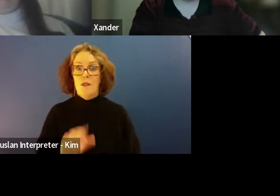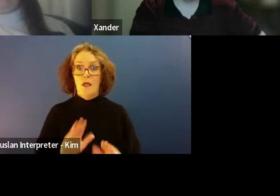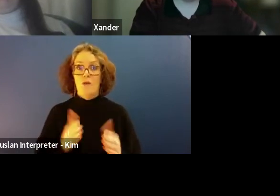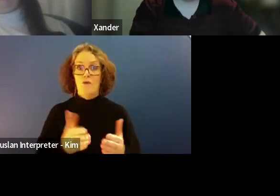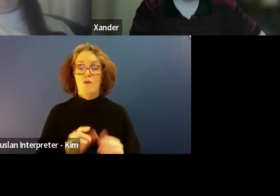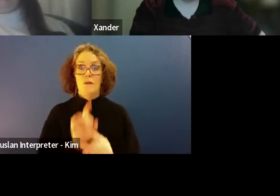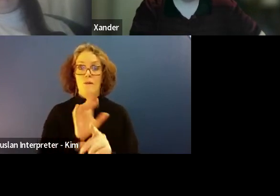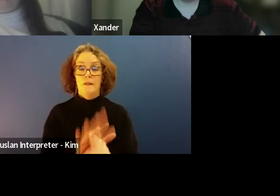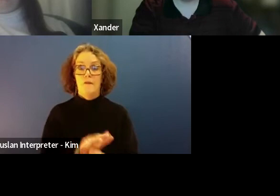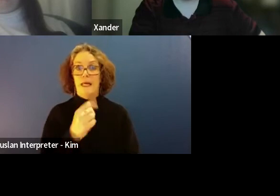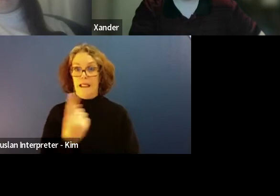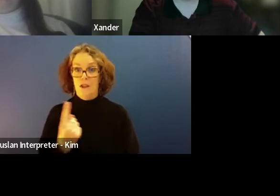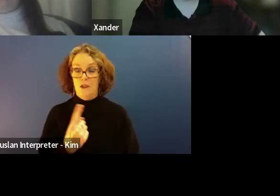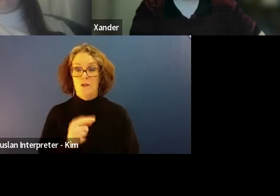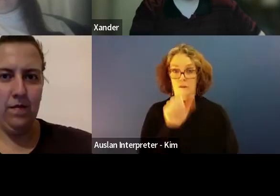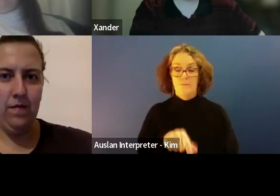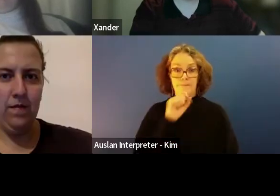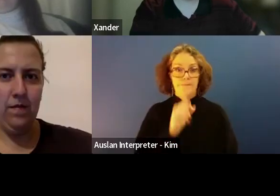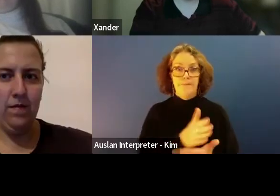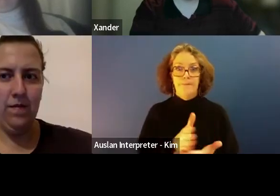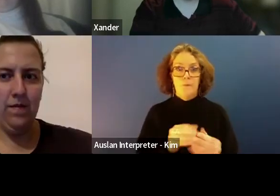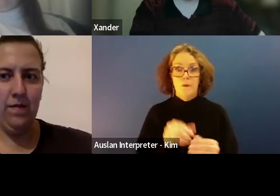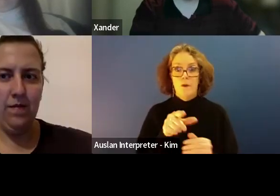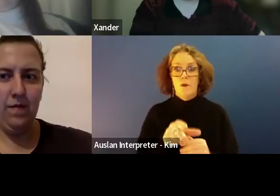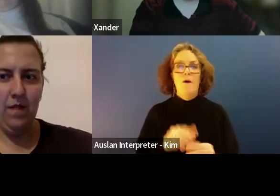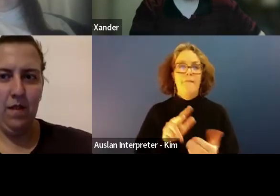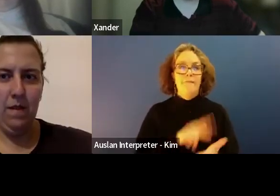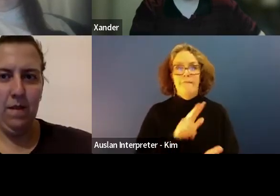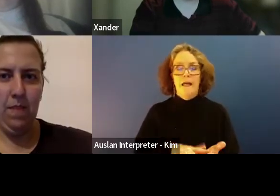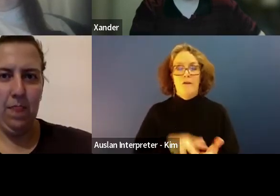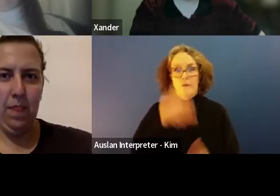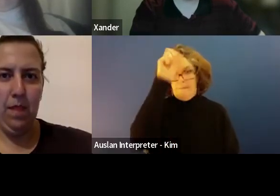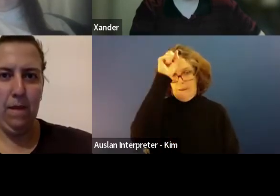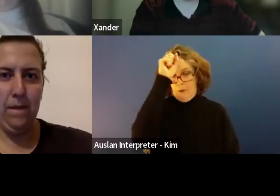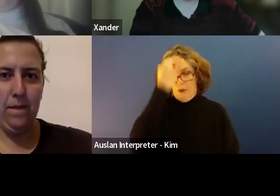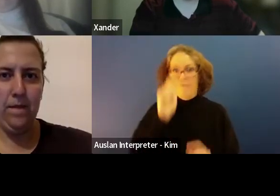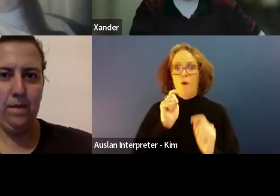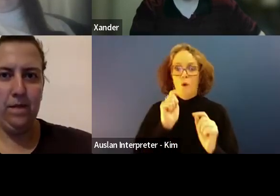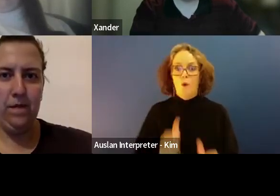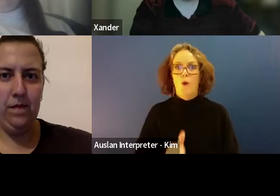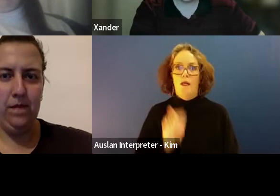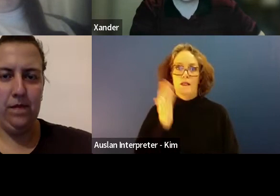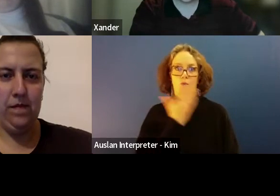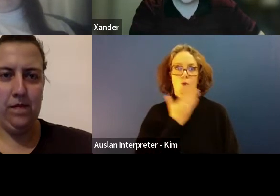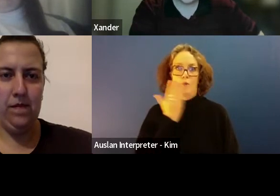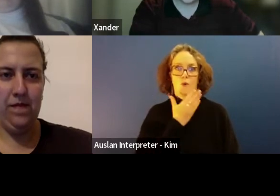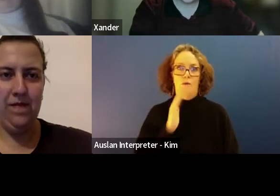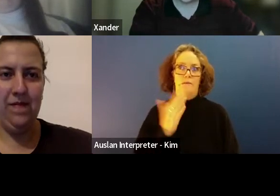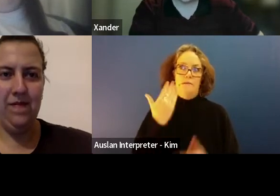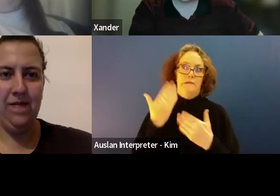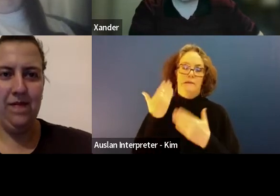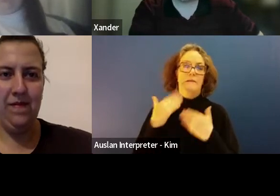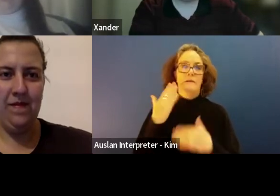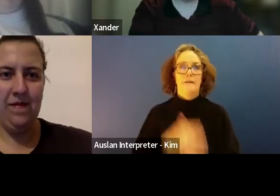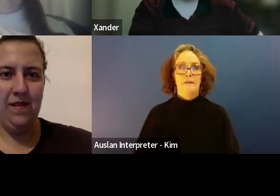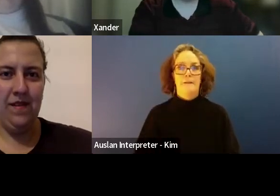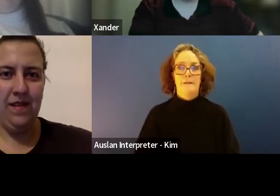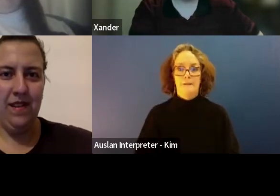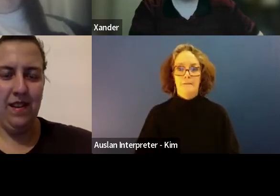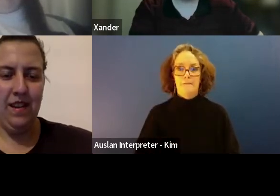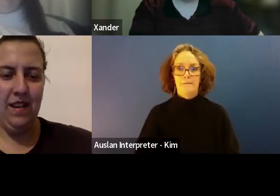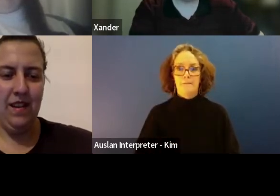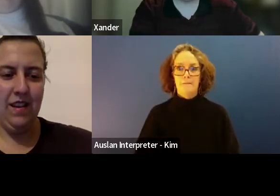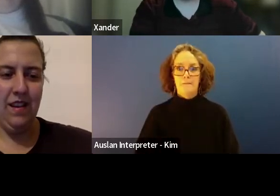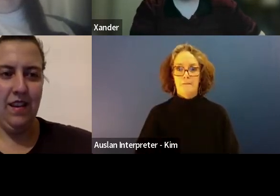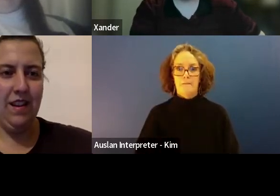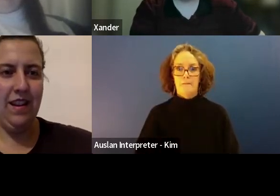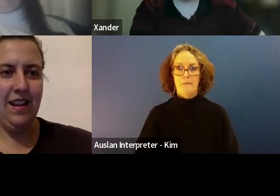Each person will also share with you what is their favorite memory of early school deed of their early school years, sorry,